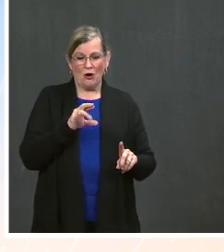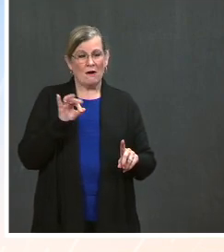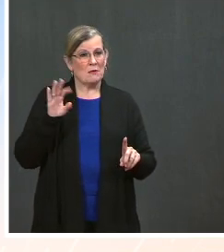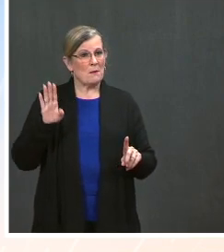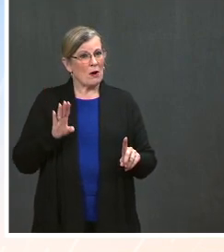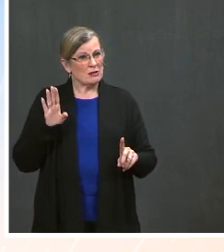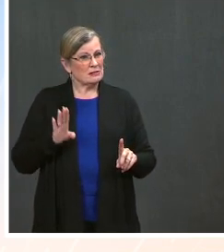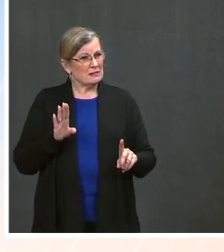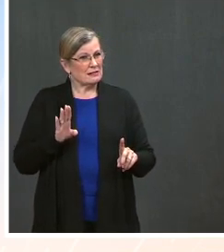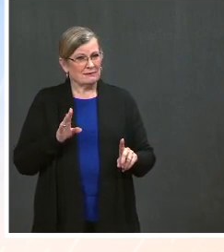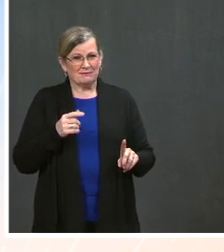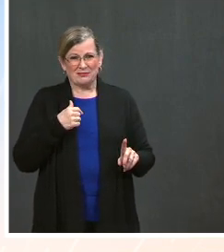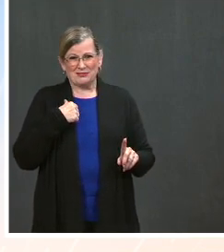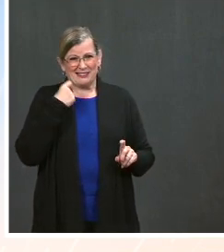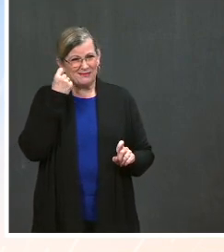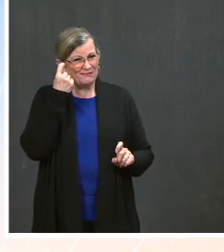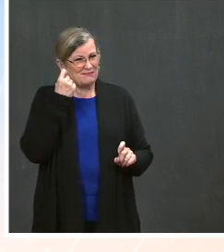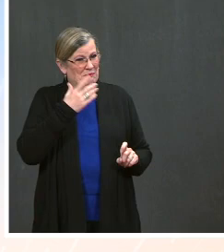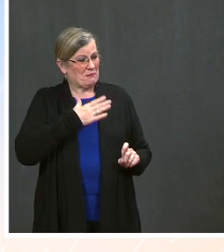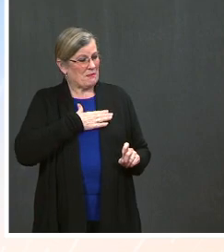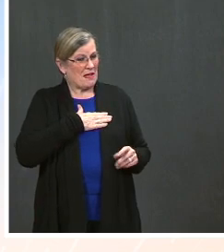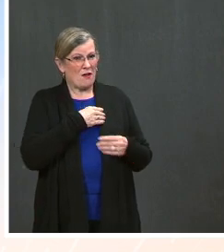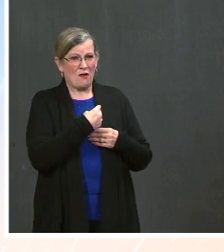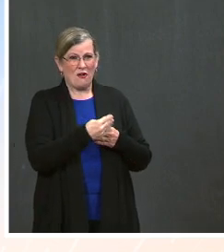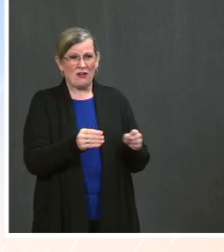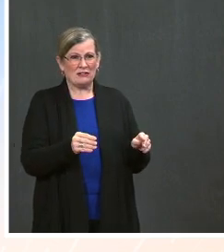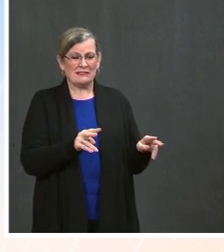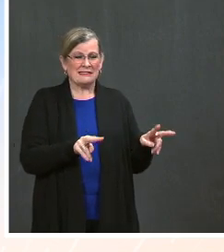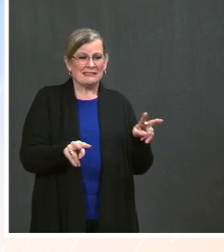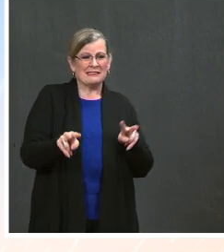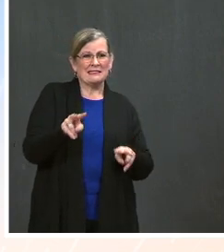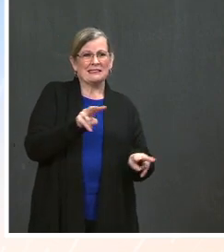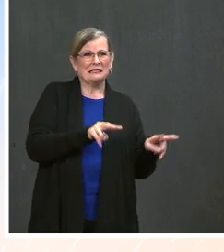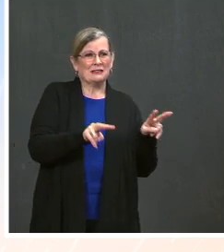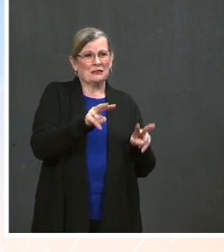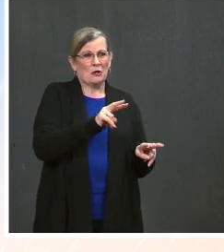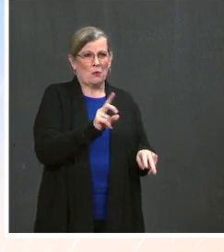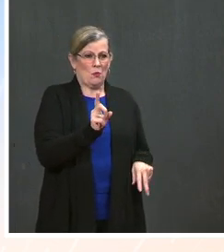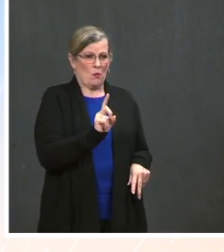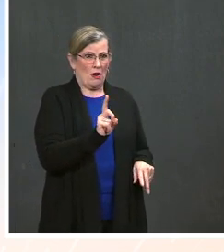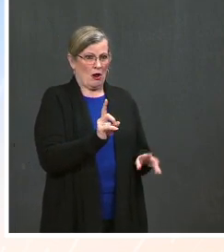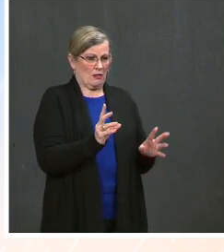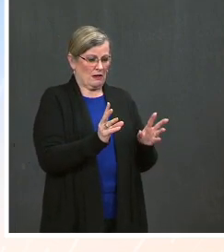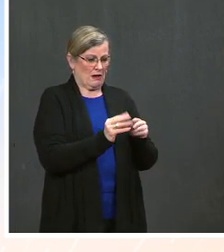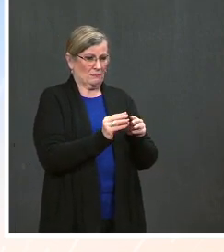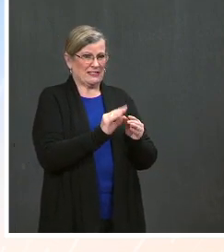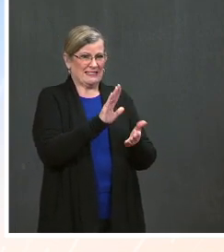My office overlooked Faneuil Hall; that would -- a day like today, there'd be thousands of people shopping at Faneuil Hall.